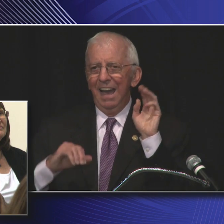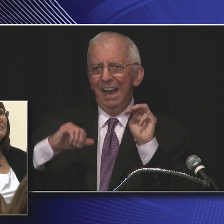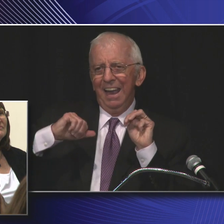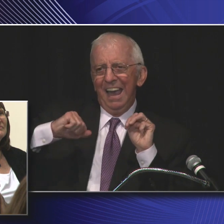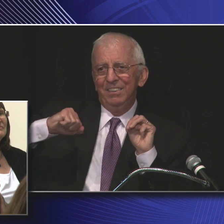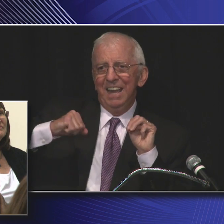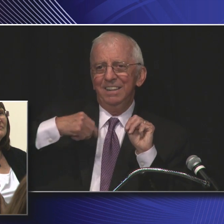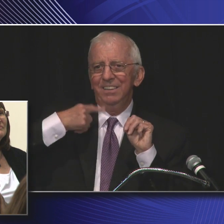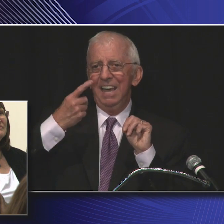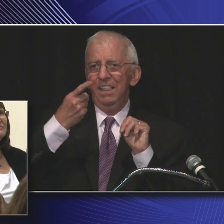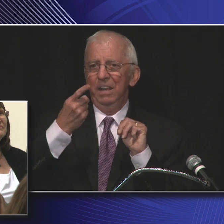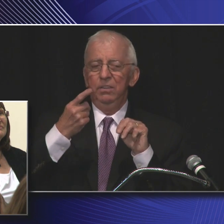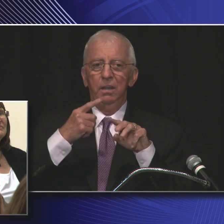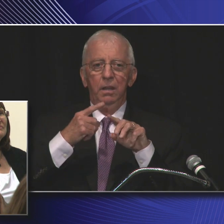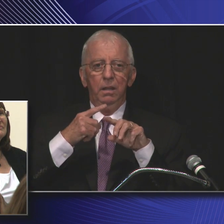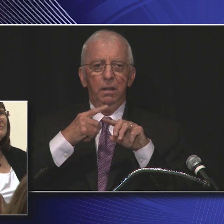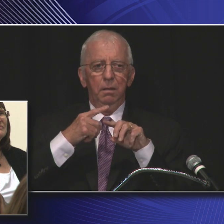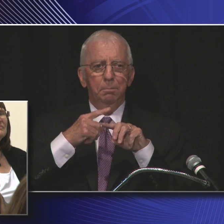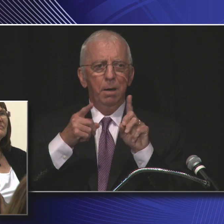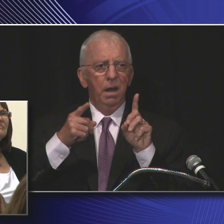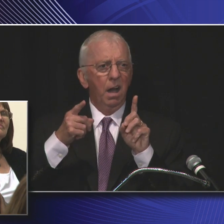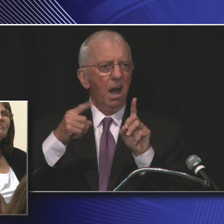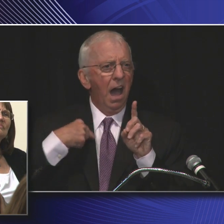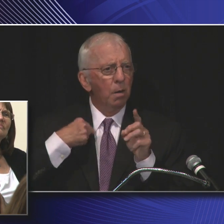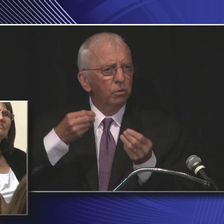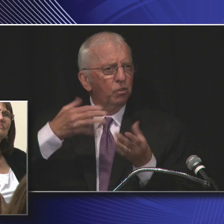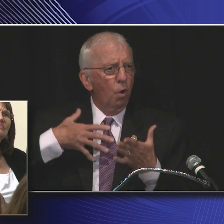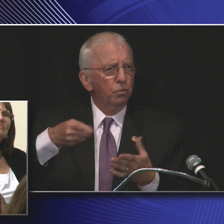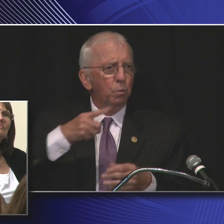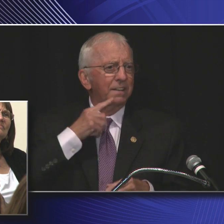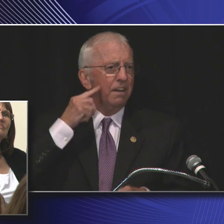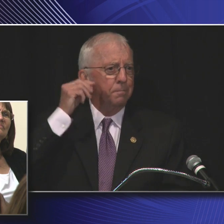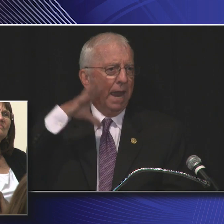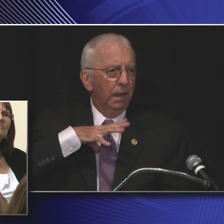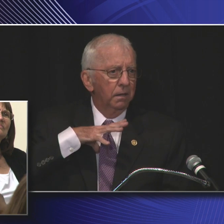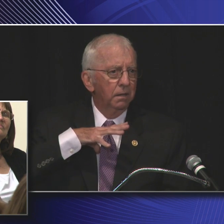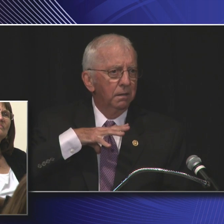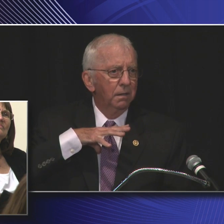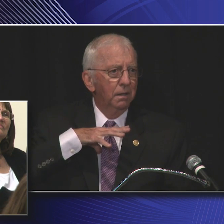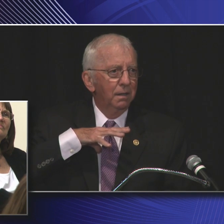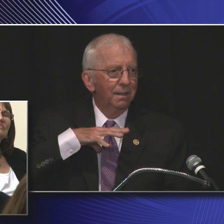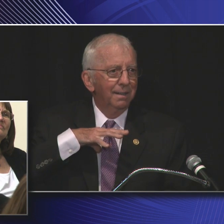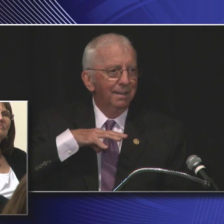I hesitate to say this, but I was told you were a deaf man."